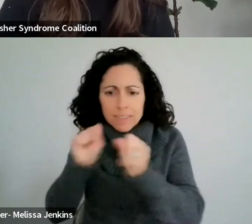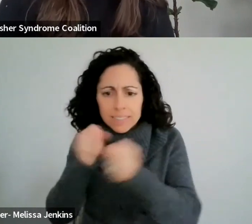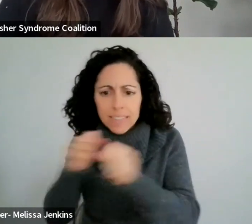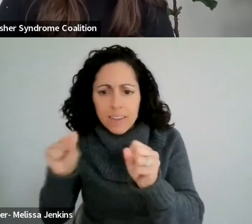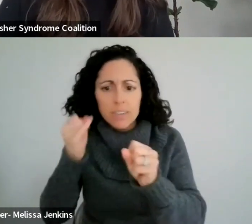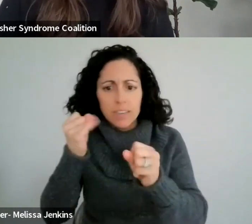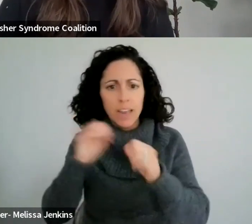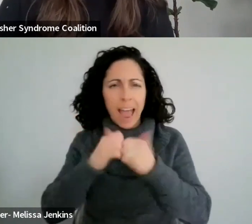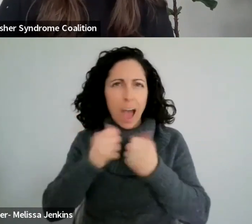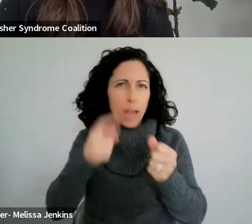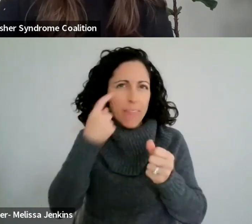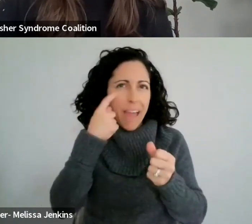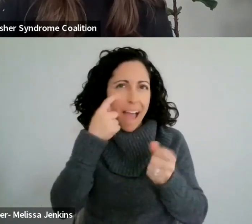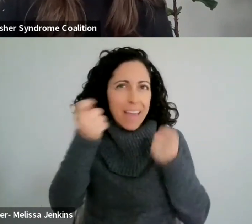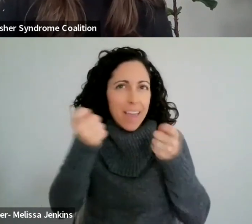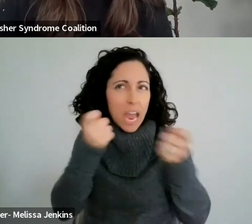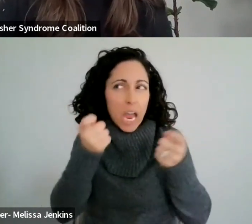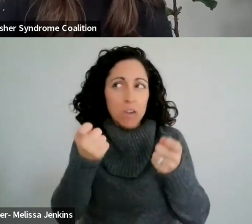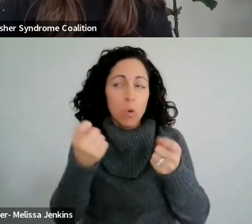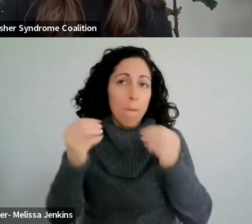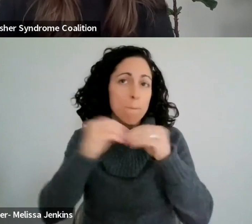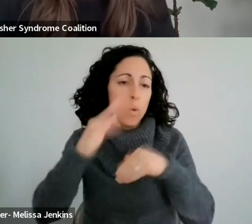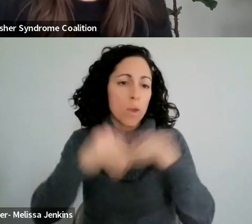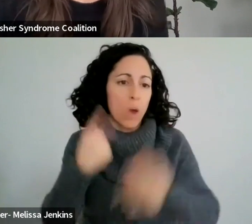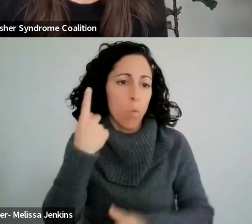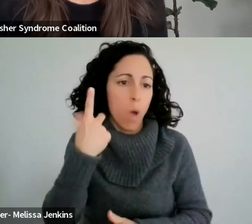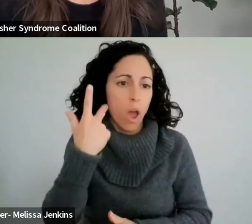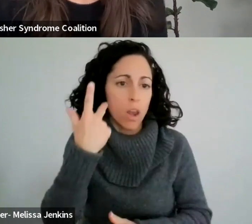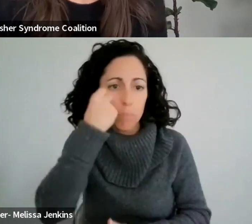Doreen, do you have anything to add to that?